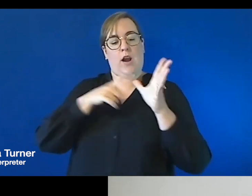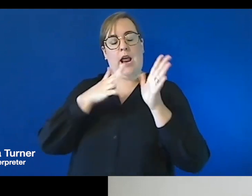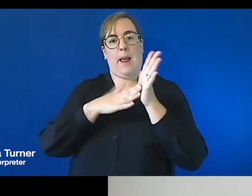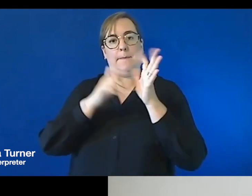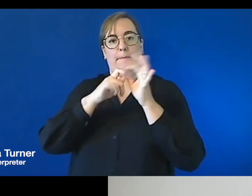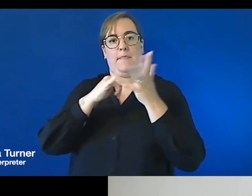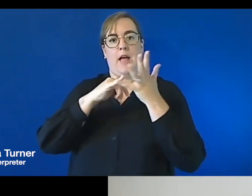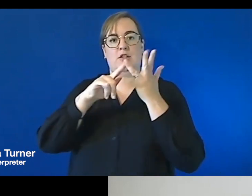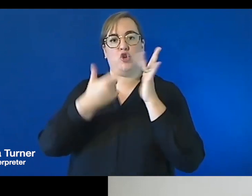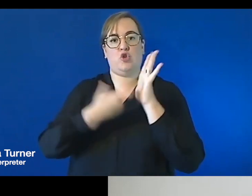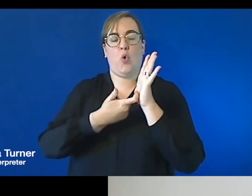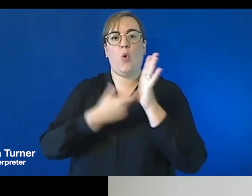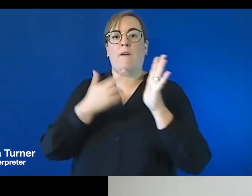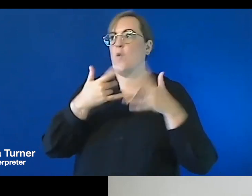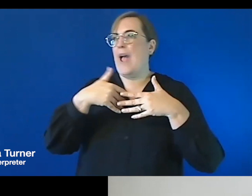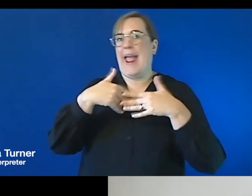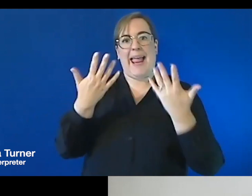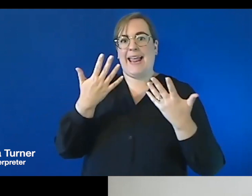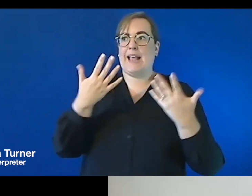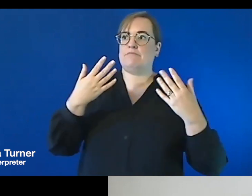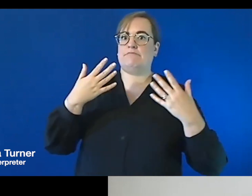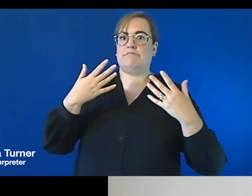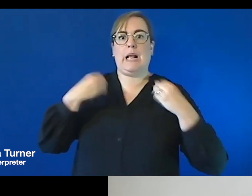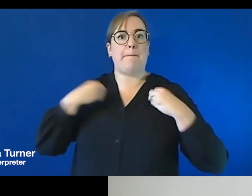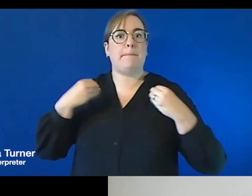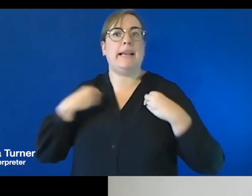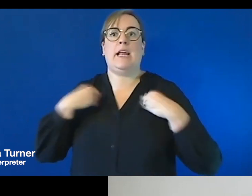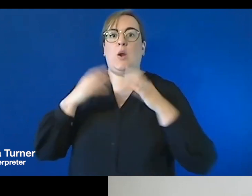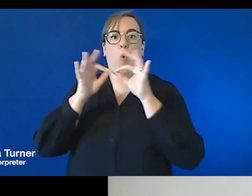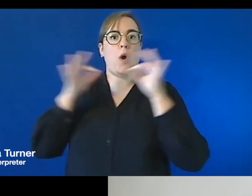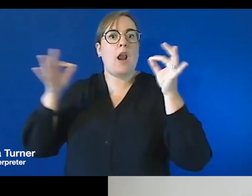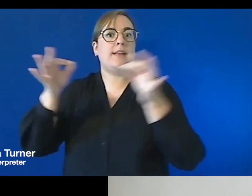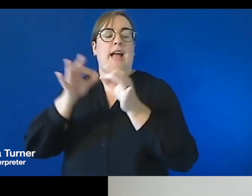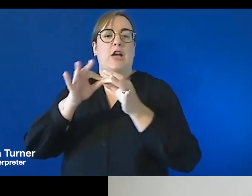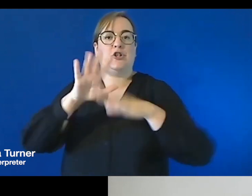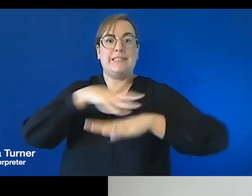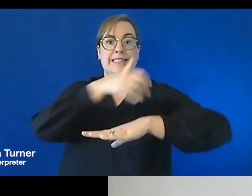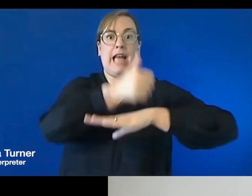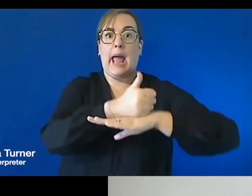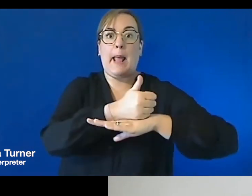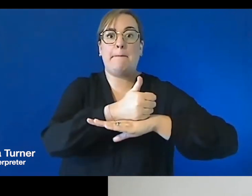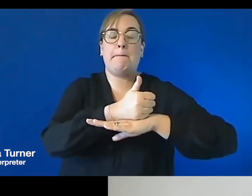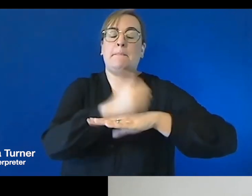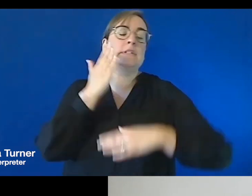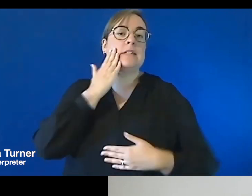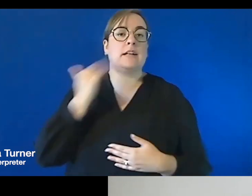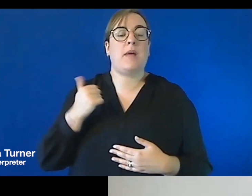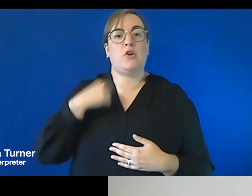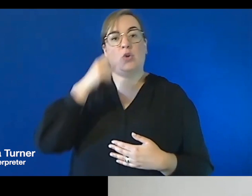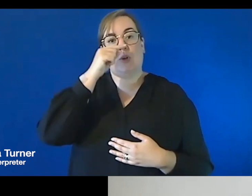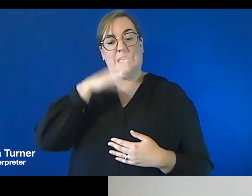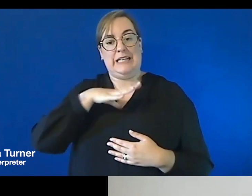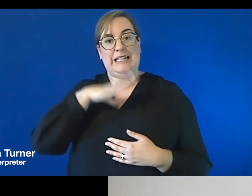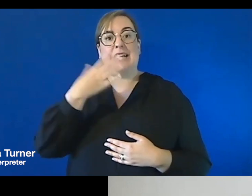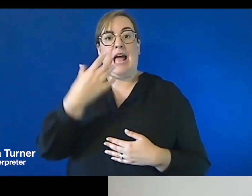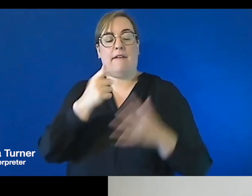to any organization, to any startup. So basically you should come up with a ethical or inclusion or